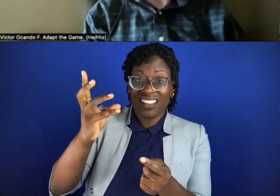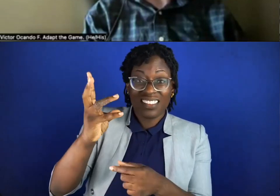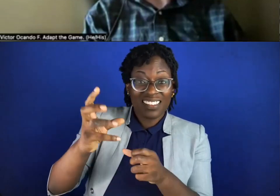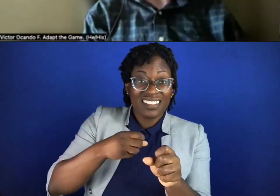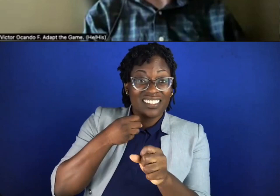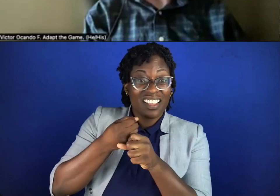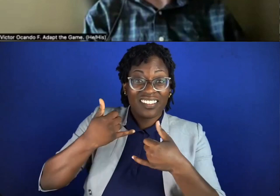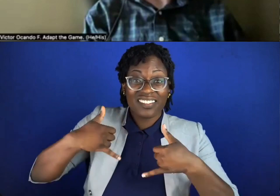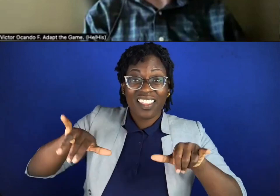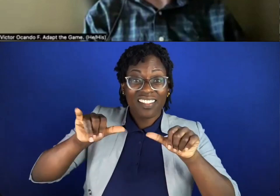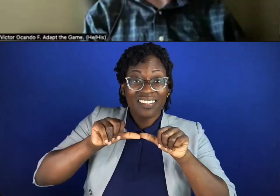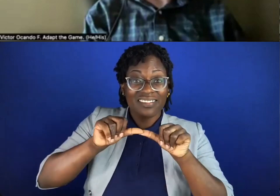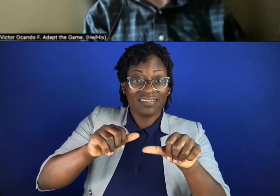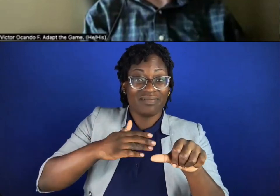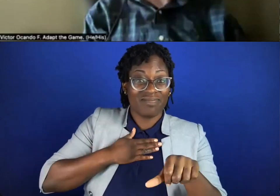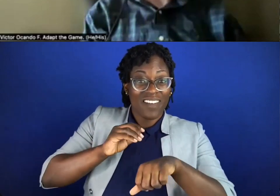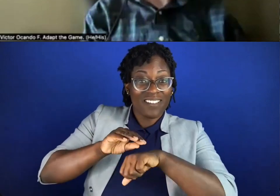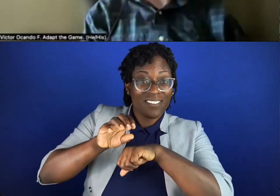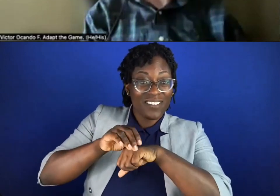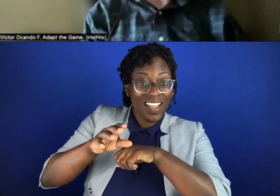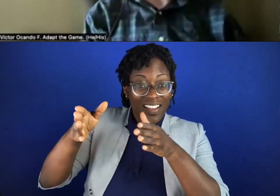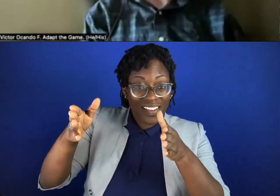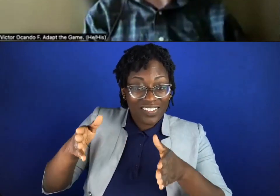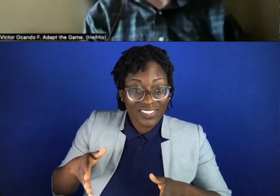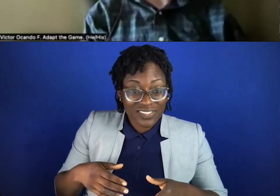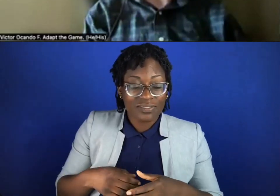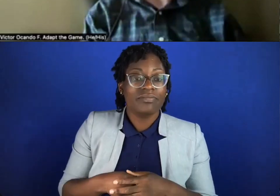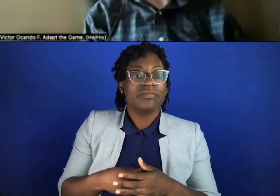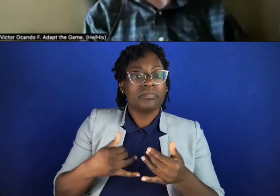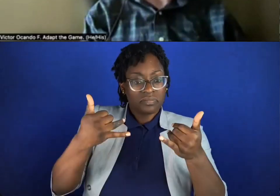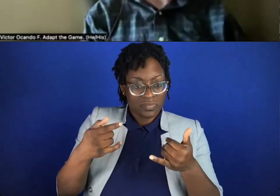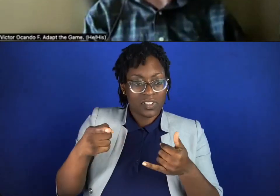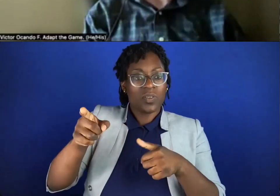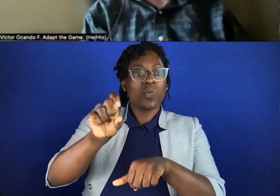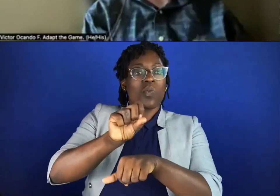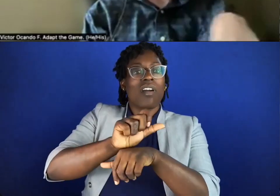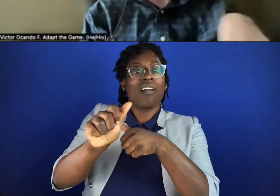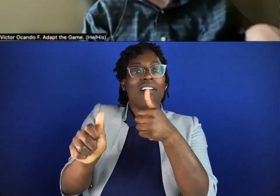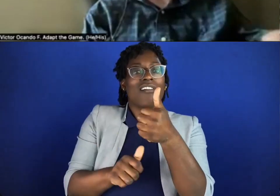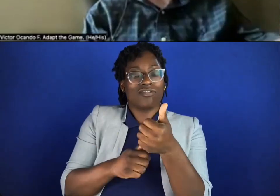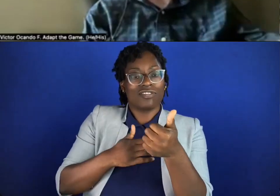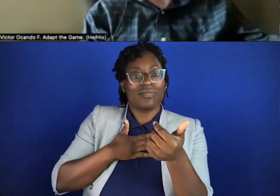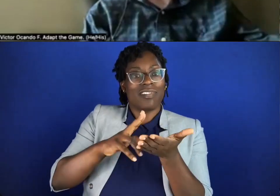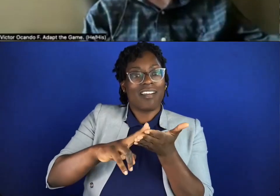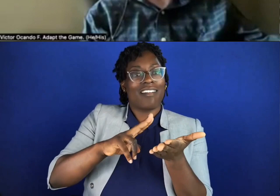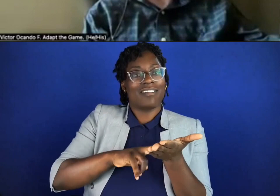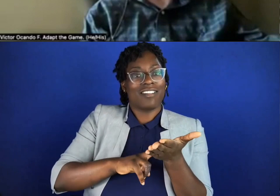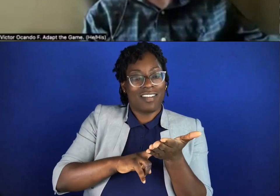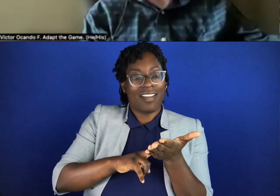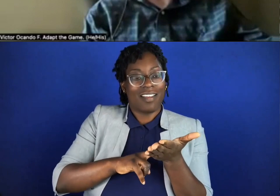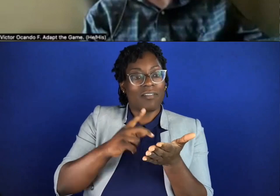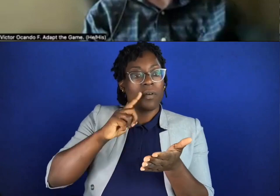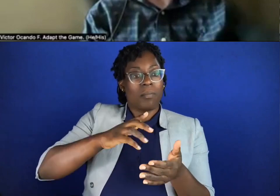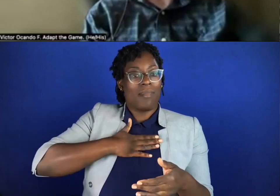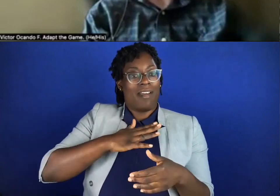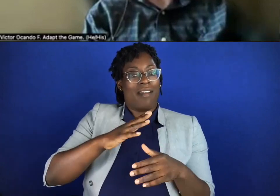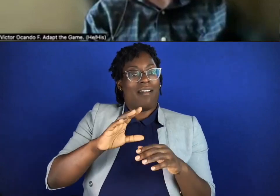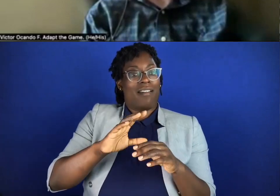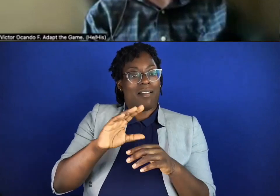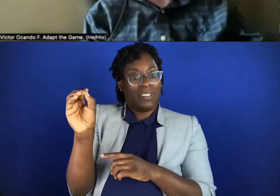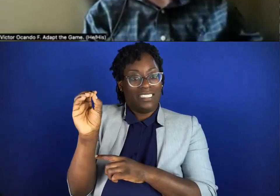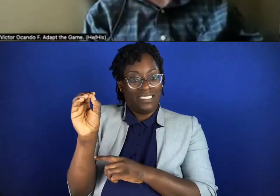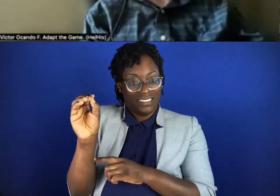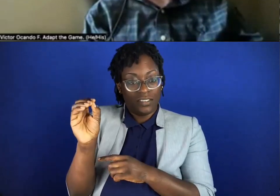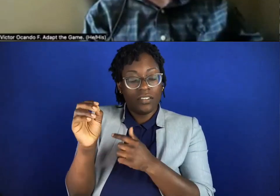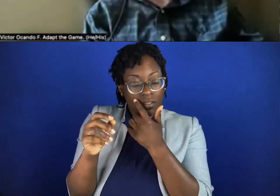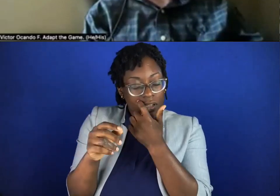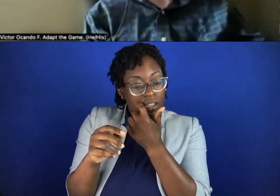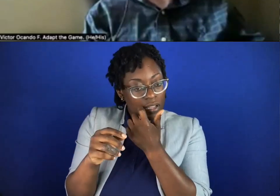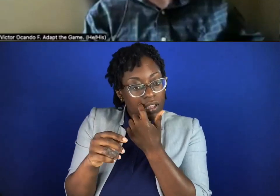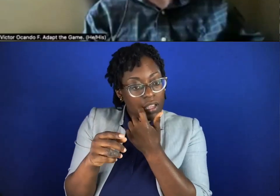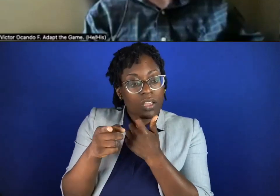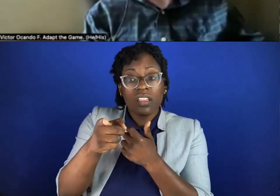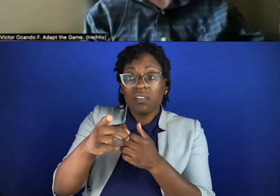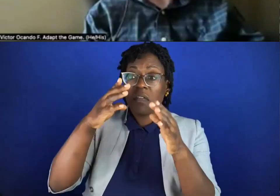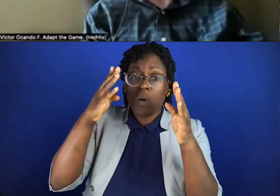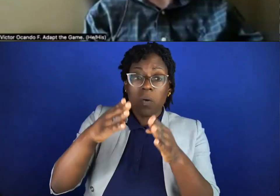under contract at my company and is focused on our growth. Going into that class, I had